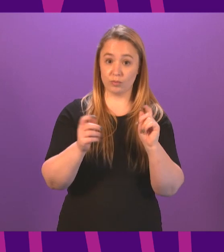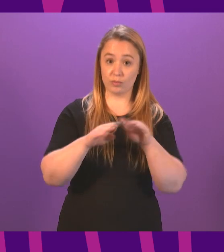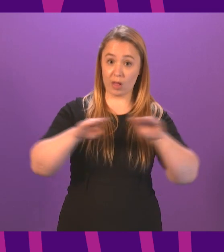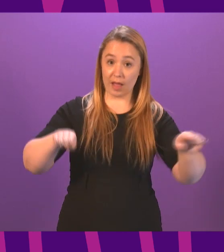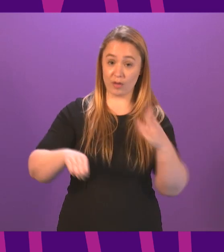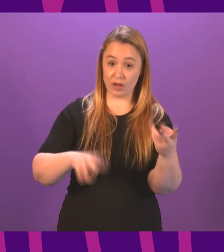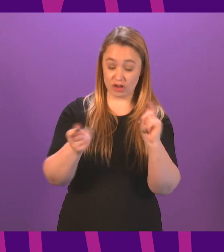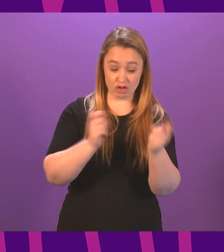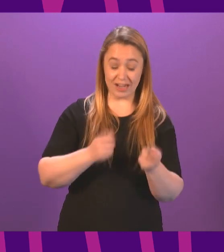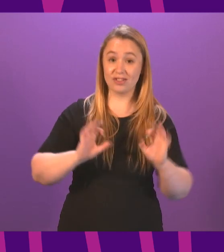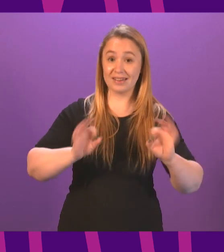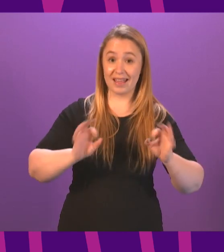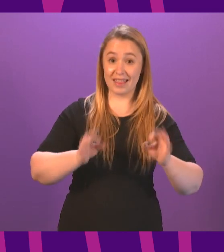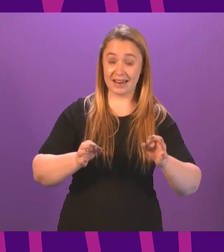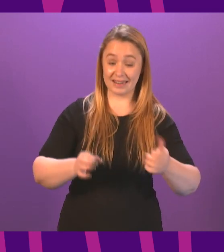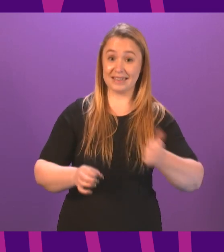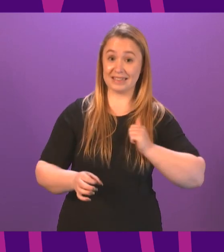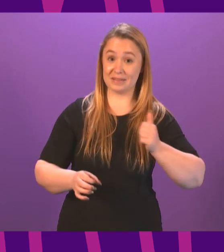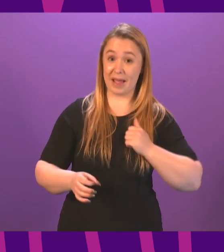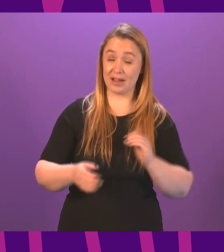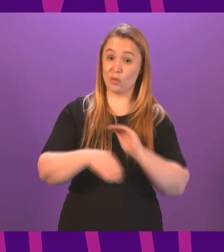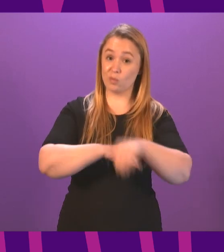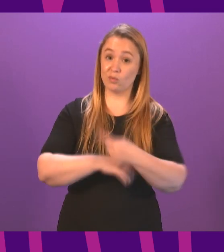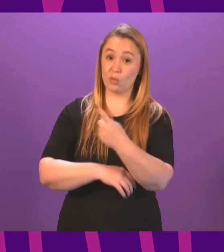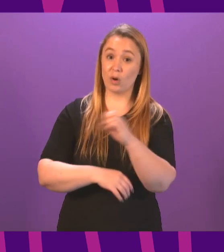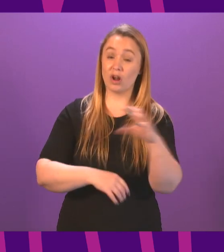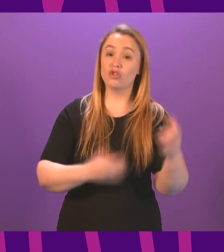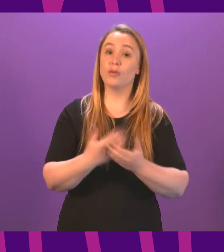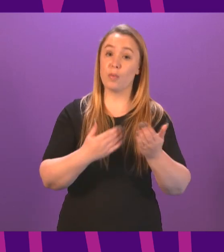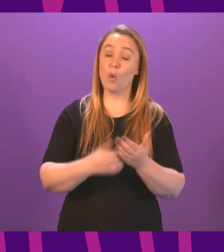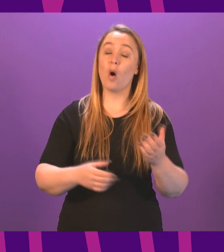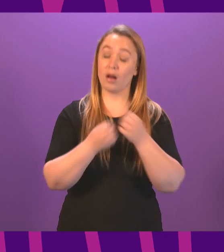500 more will be lost with the continuation of the restrictions. In advance of a full